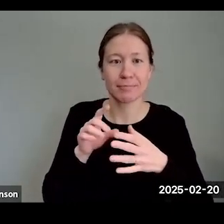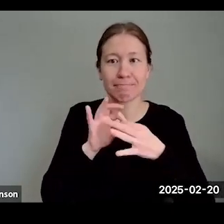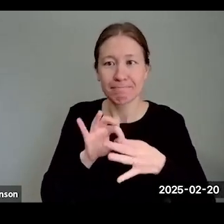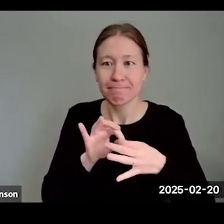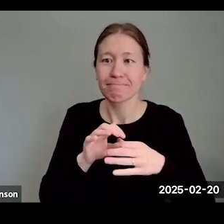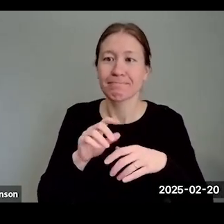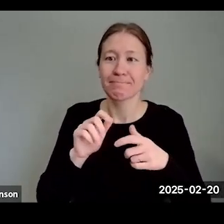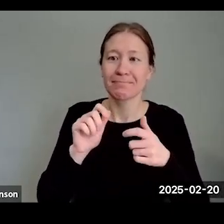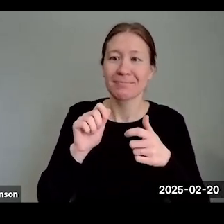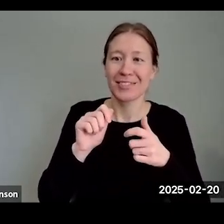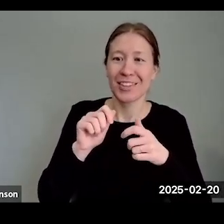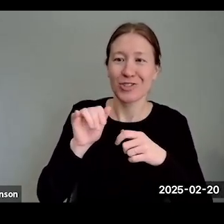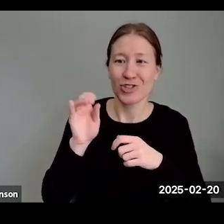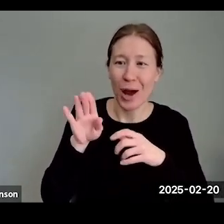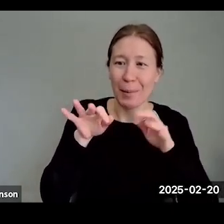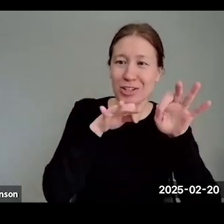Thank you all. Thank you.